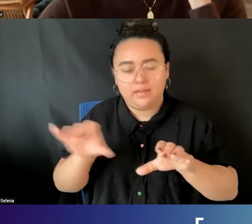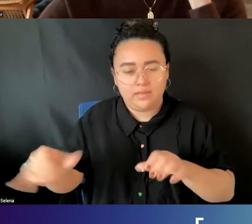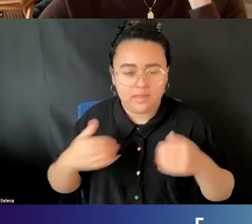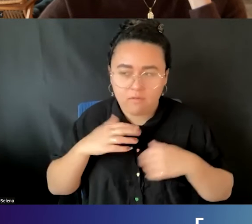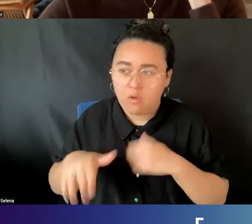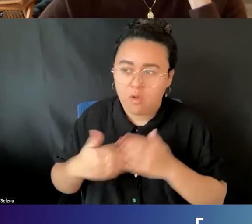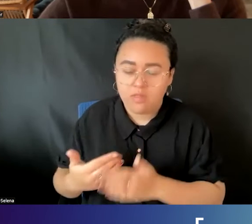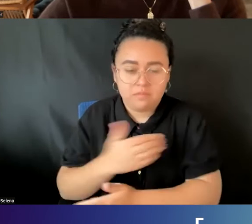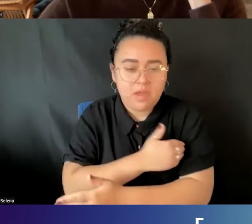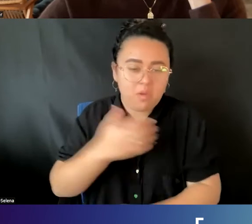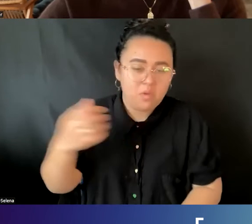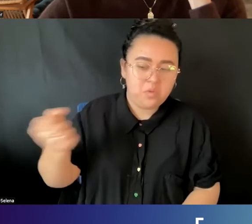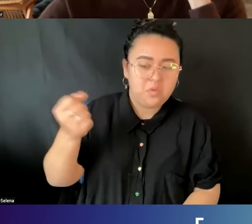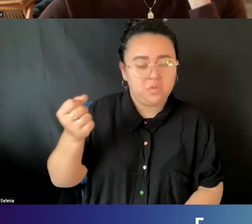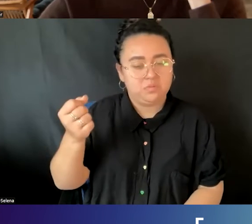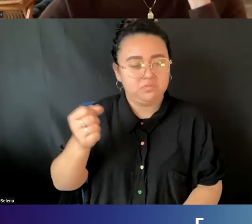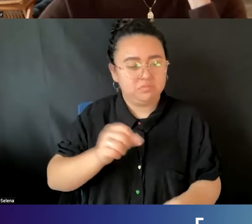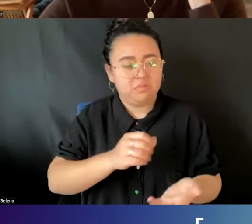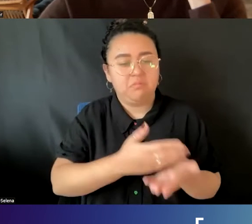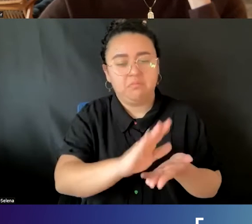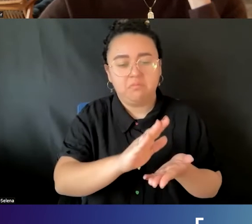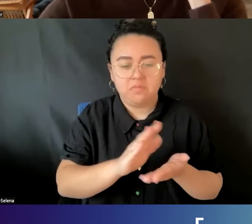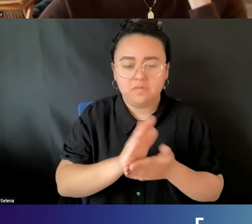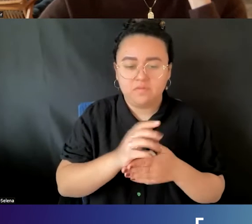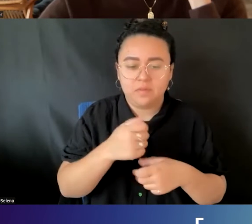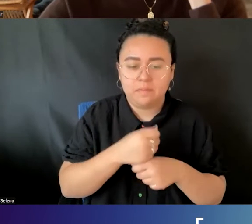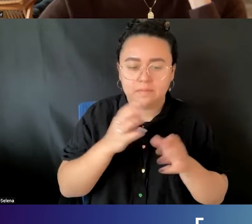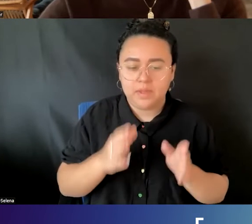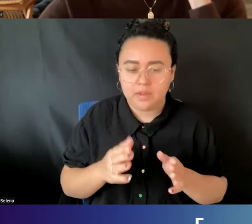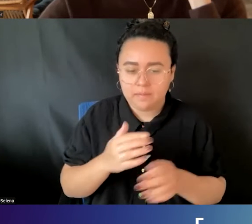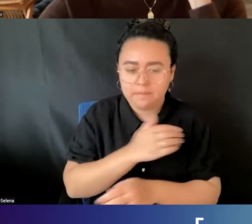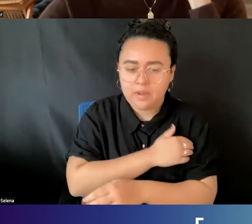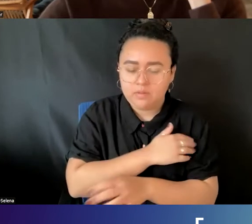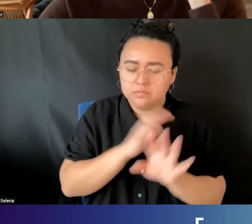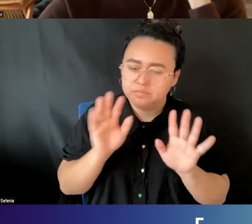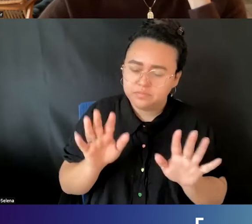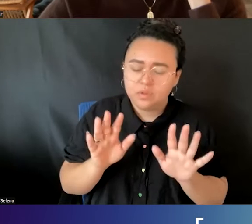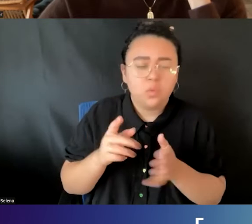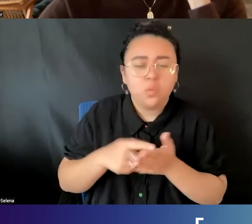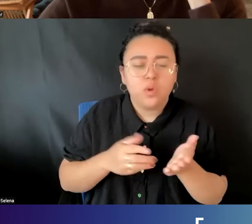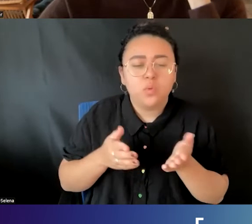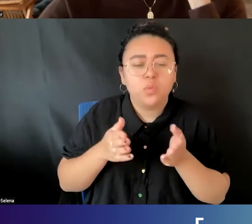to the exclusion of filmmaker power for all three of us. What are ways that you remind yourself of